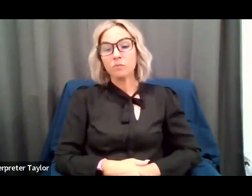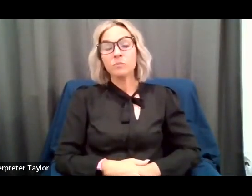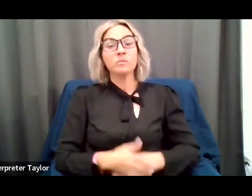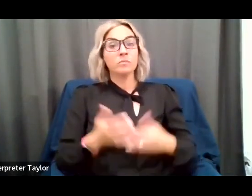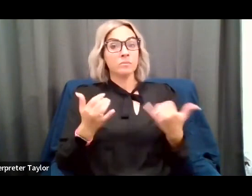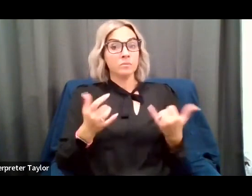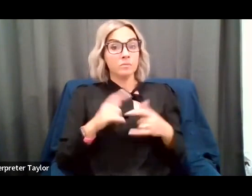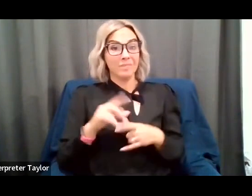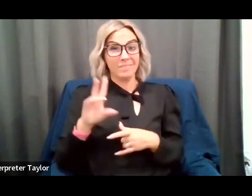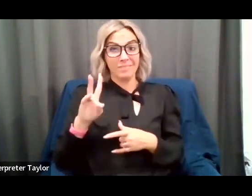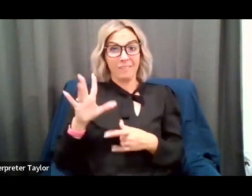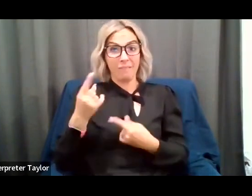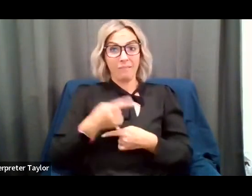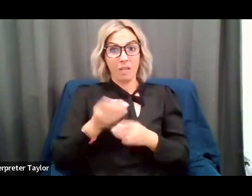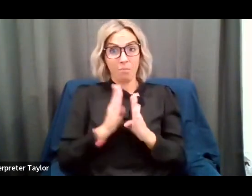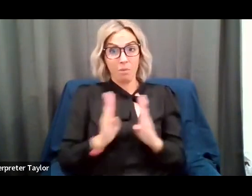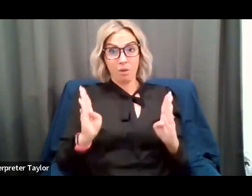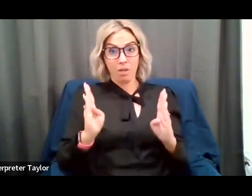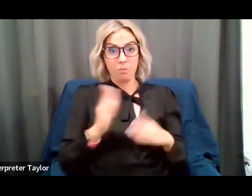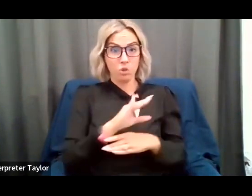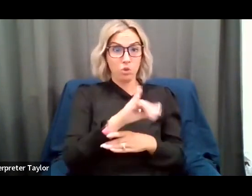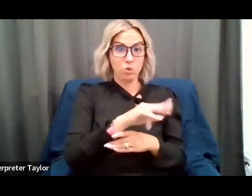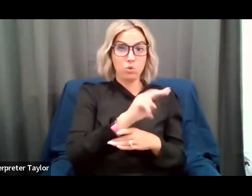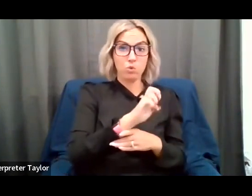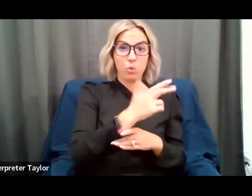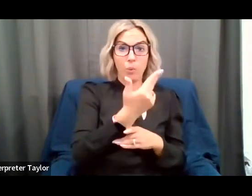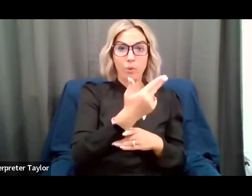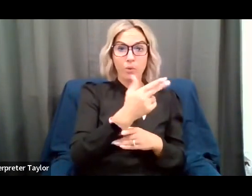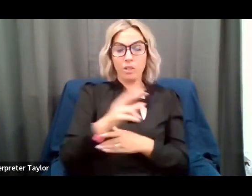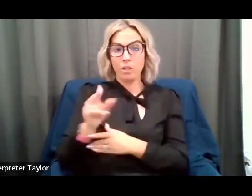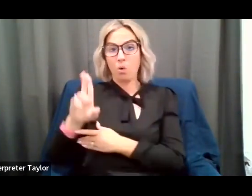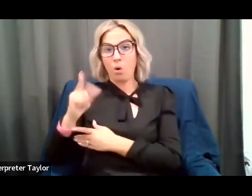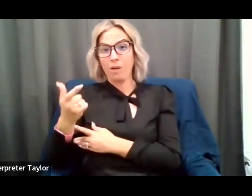the 75 day period between June 13th and August 19th,